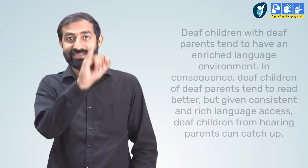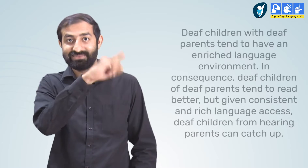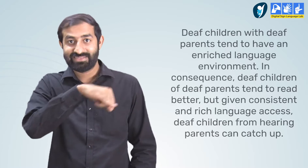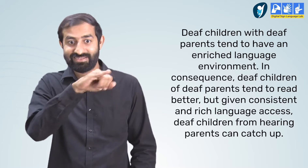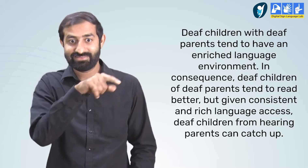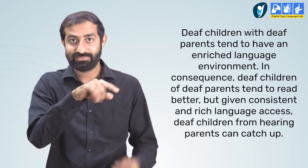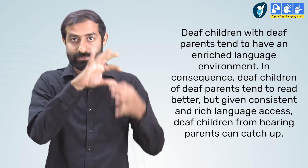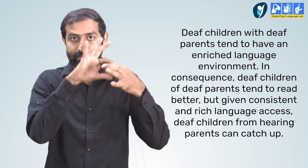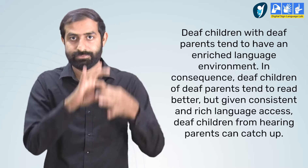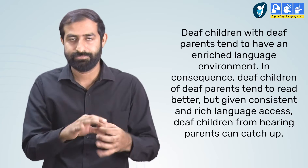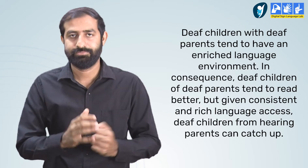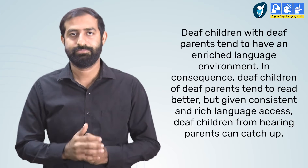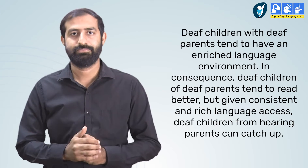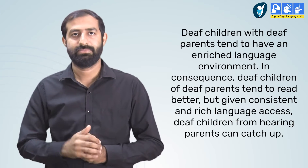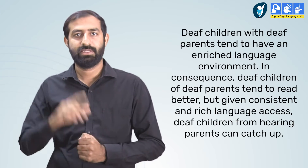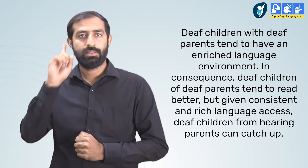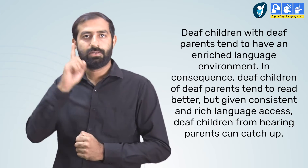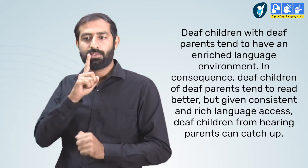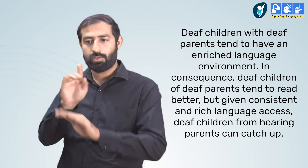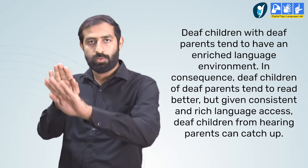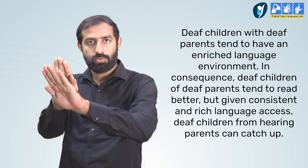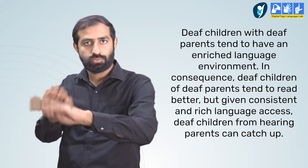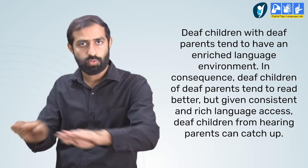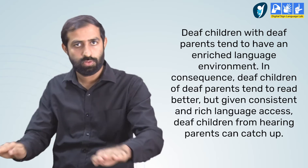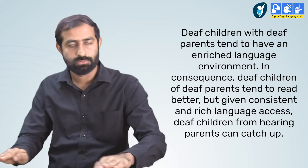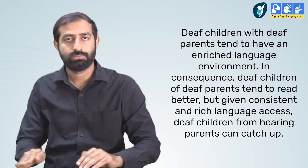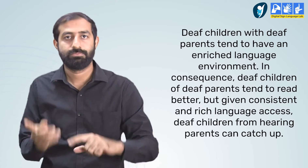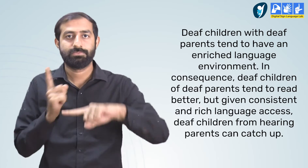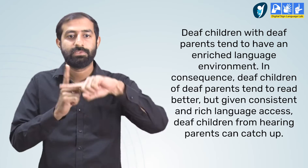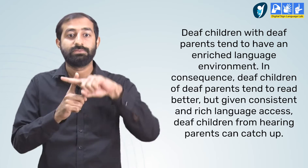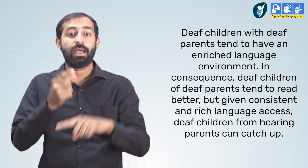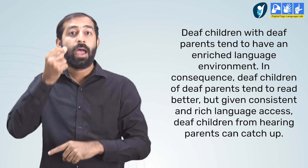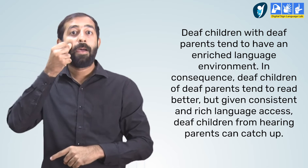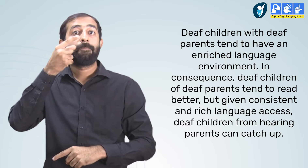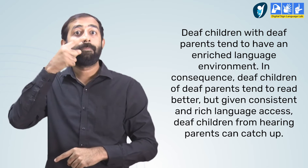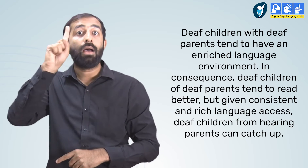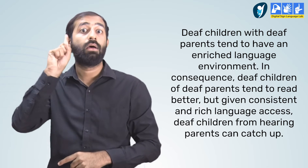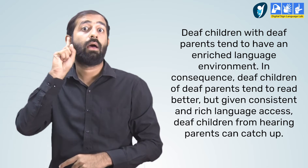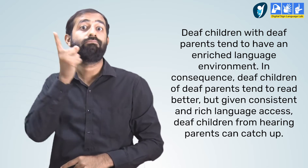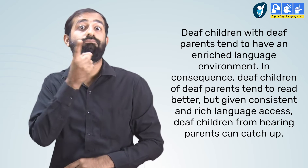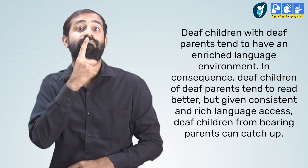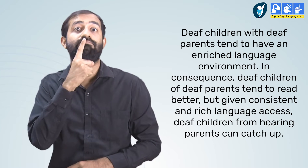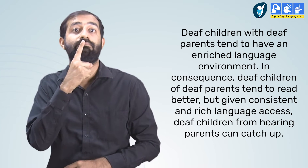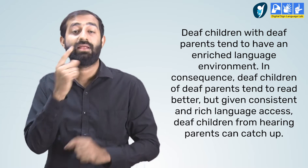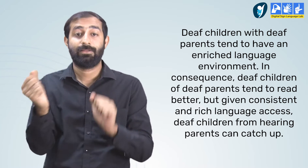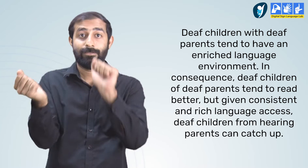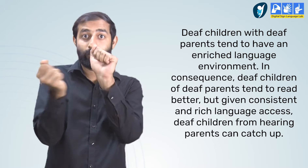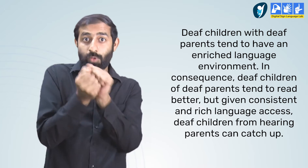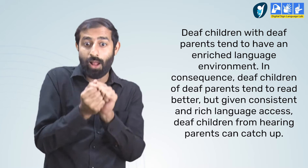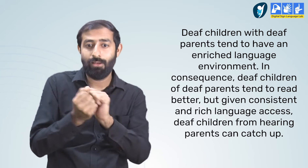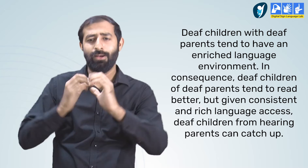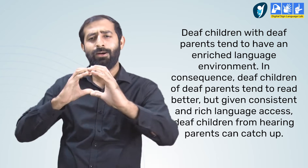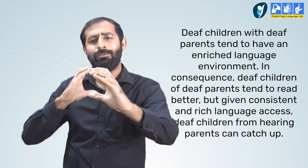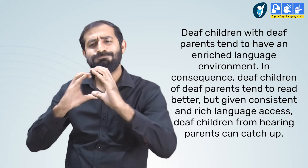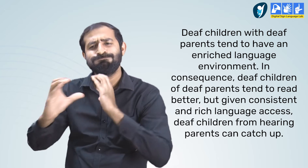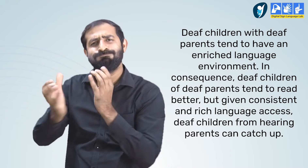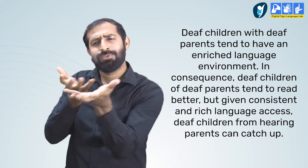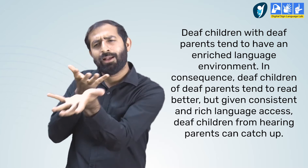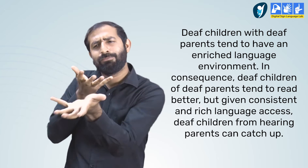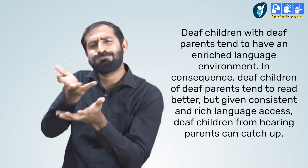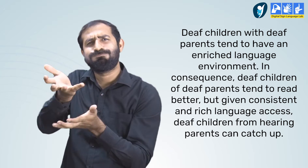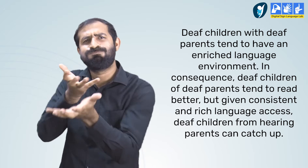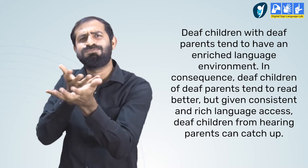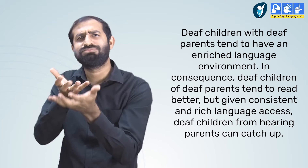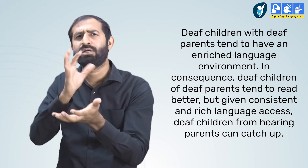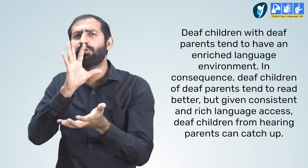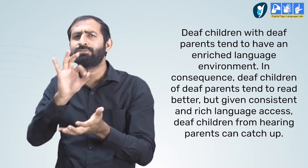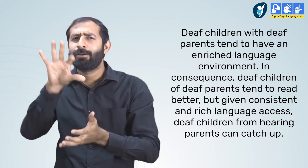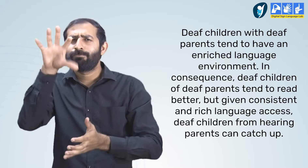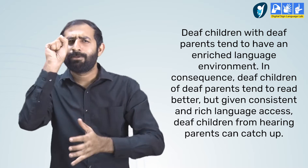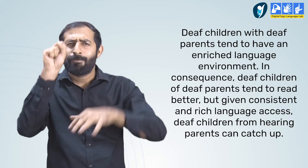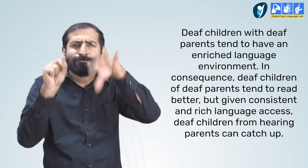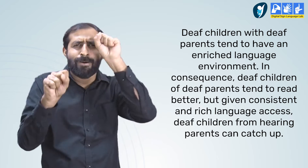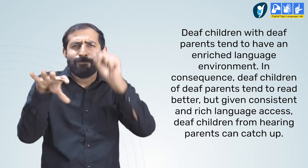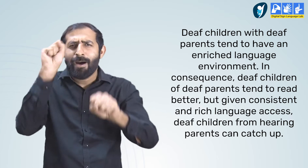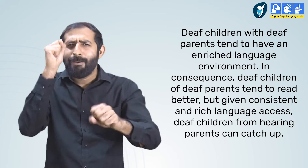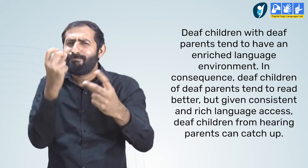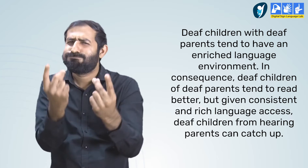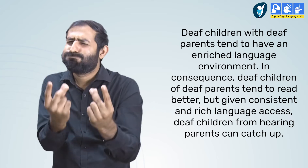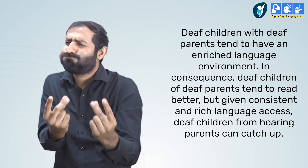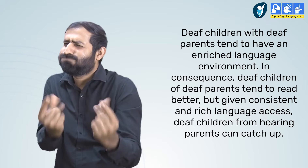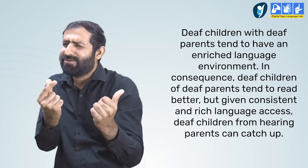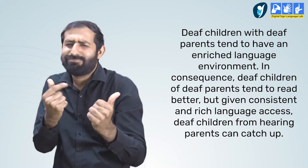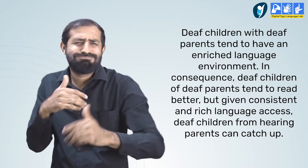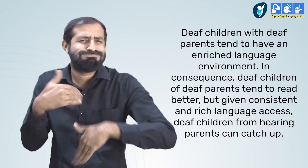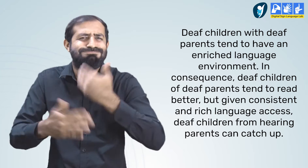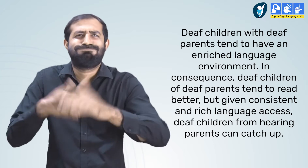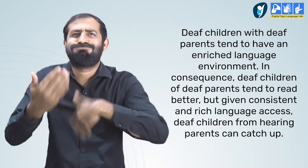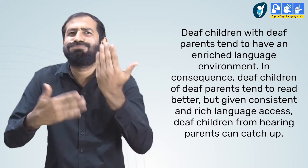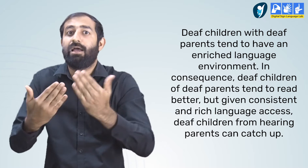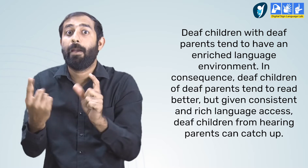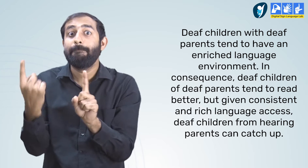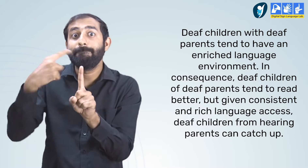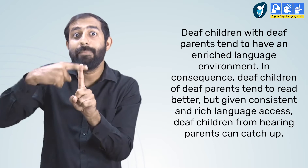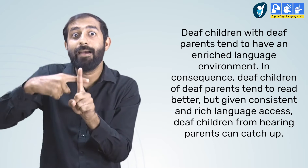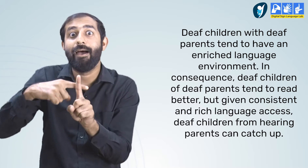Six:- Deaf children of deaf parents have an enriched language environment.